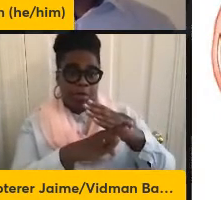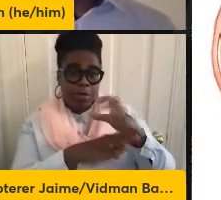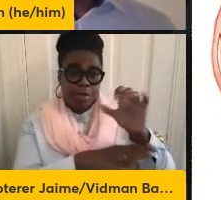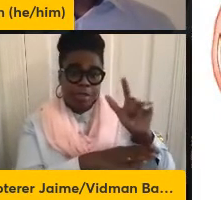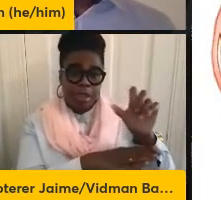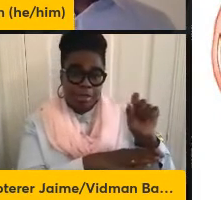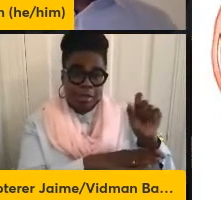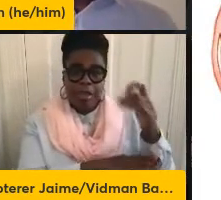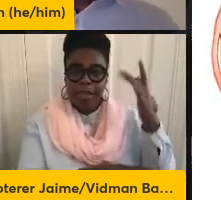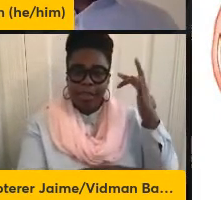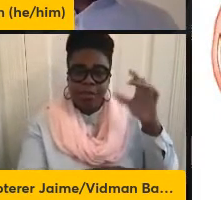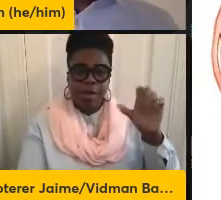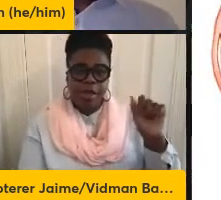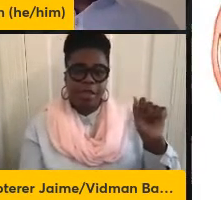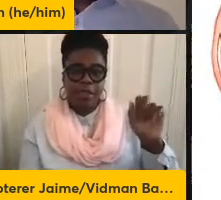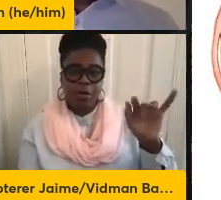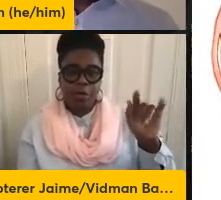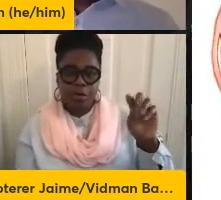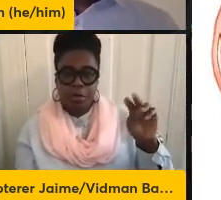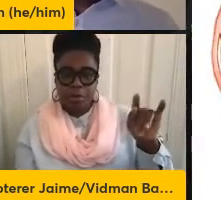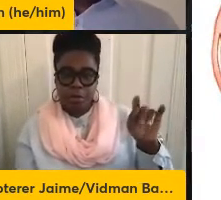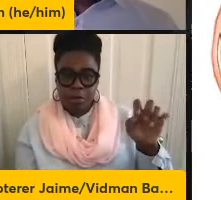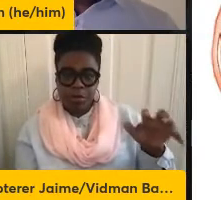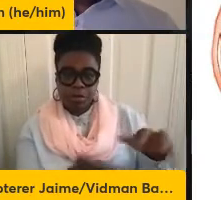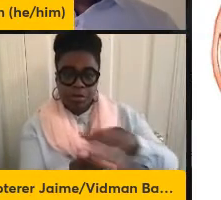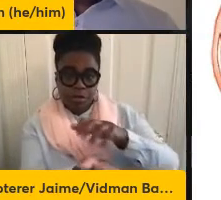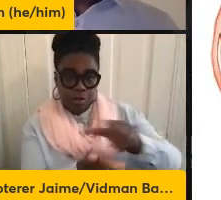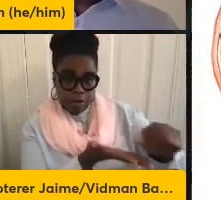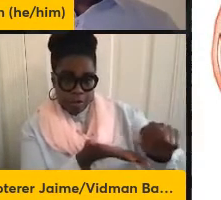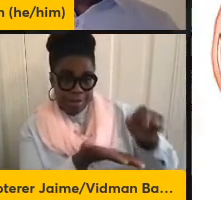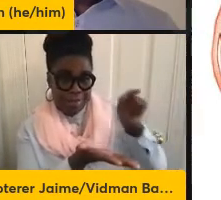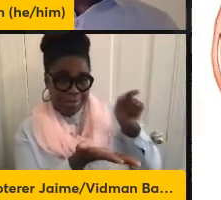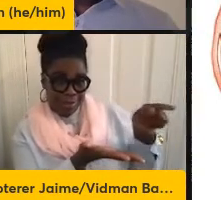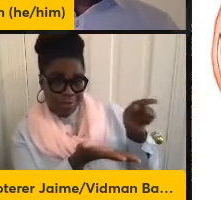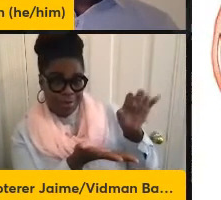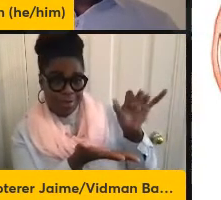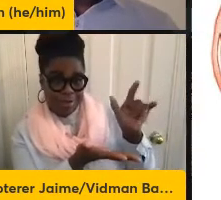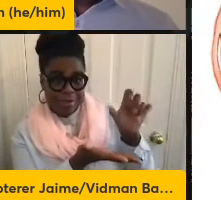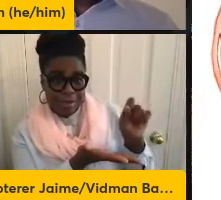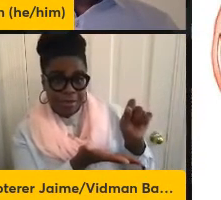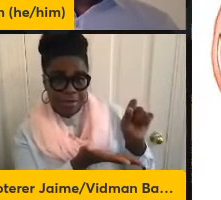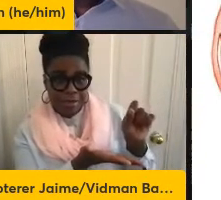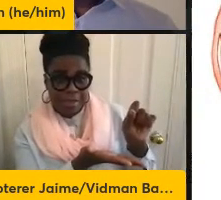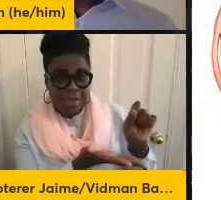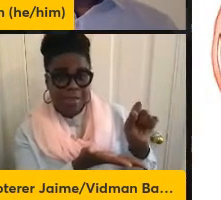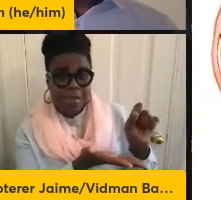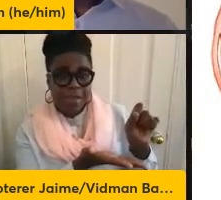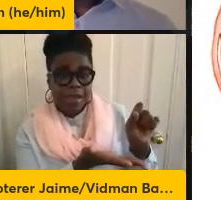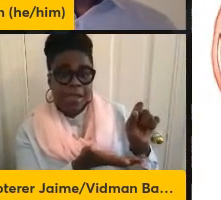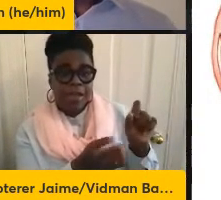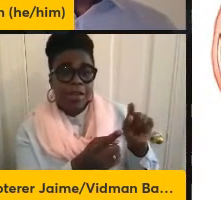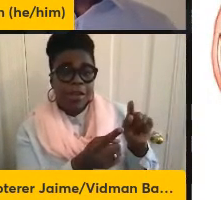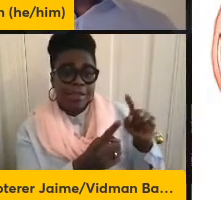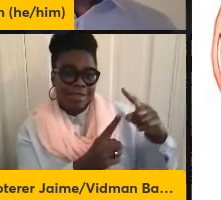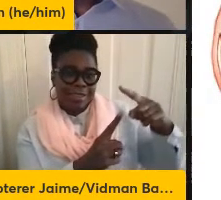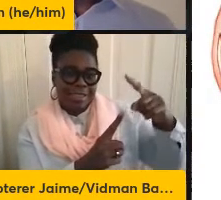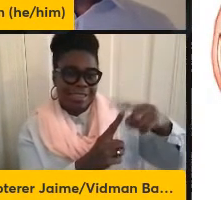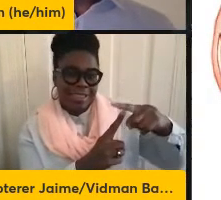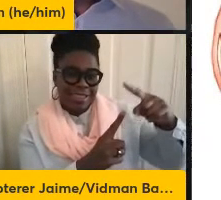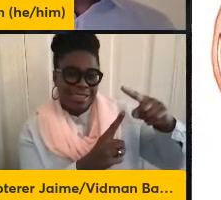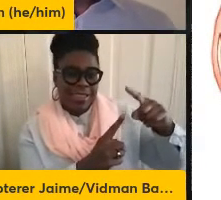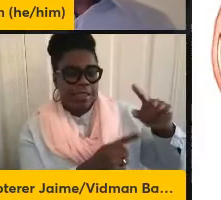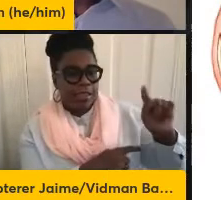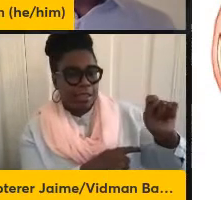destruction. So, if when you have damage of these cells by principally T cells, but we also know that other cells can